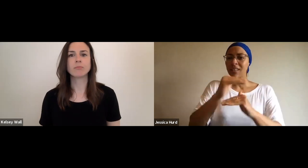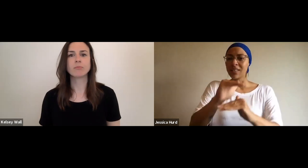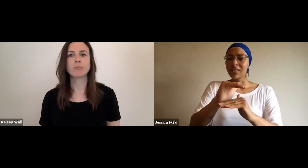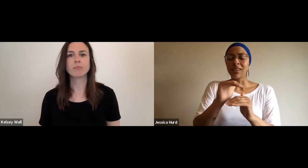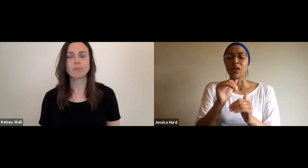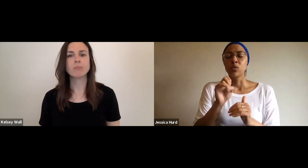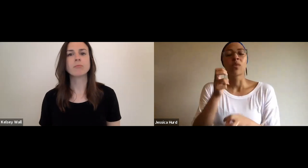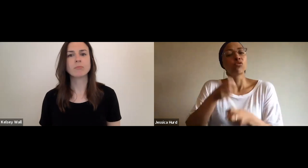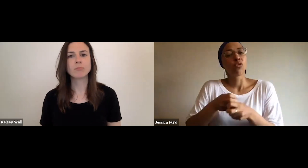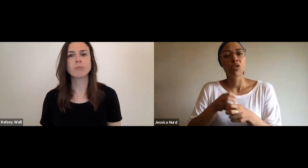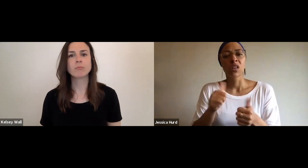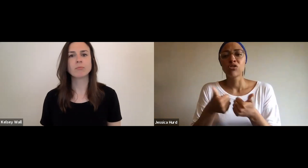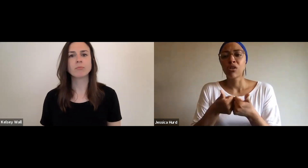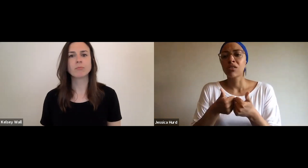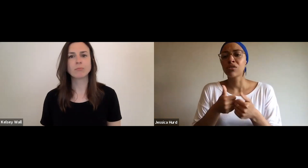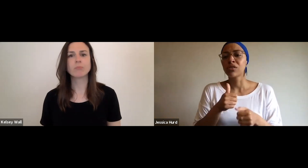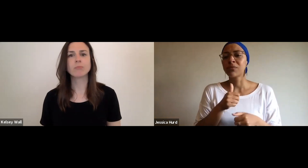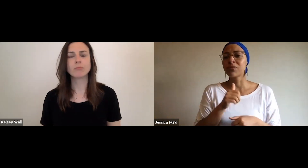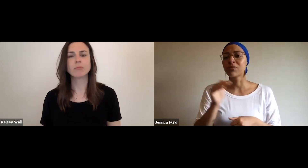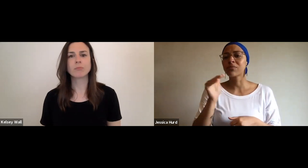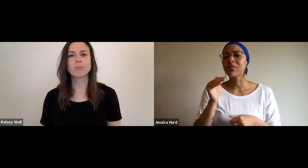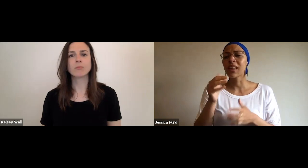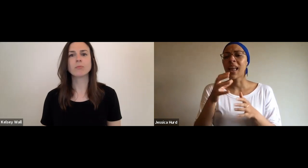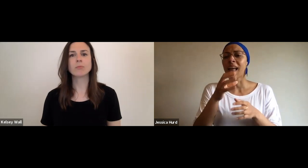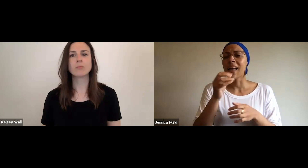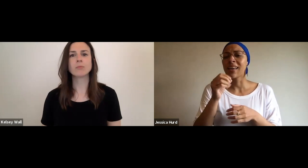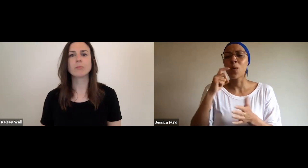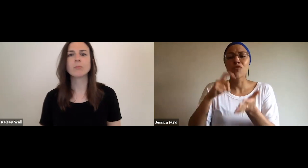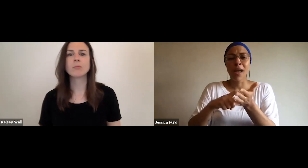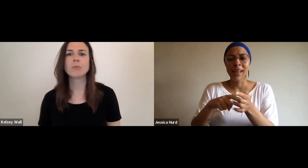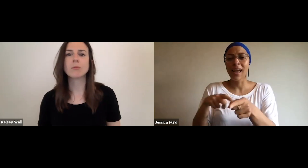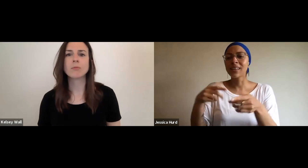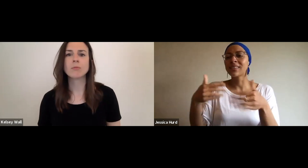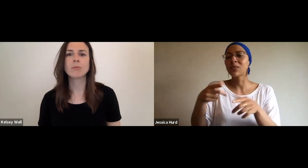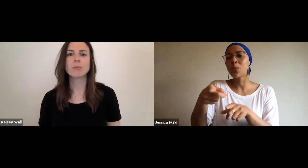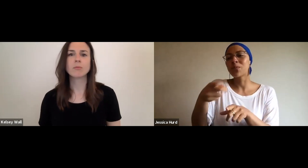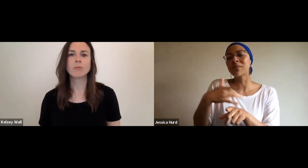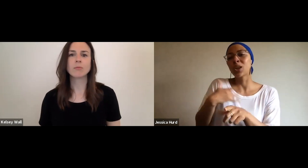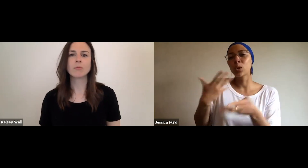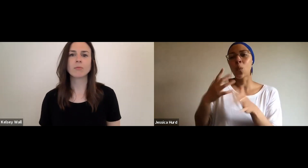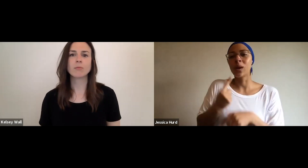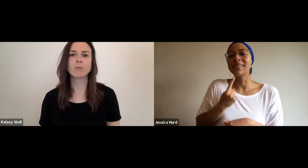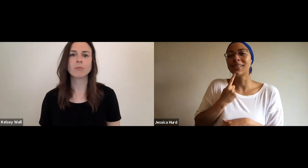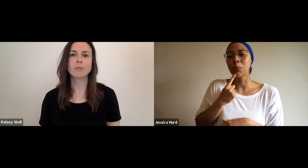So, their breathing is labored. So, I just want to acknowledge that.